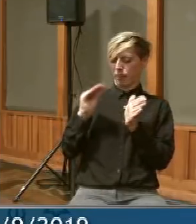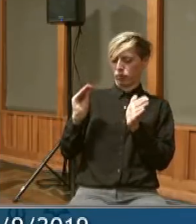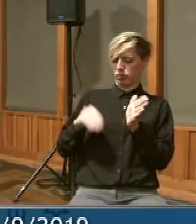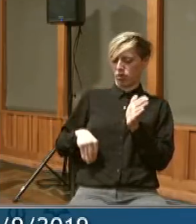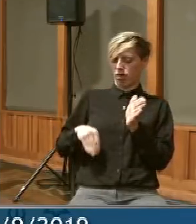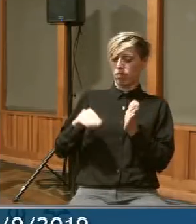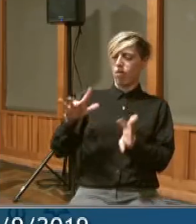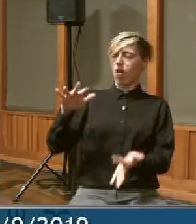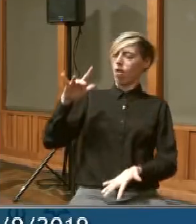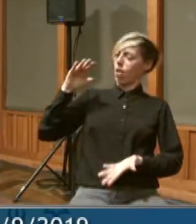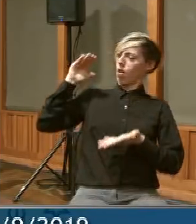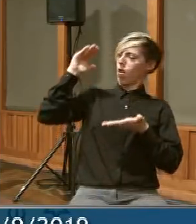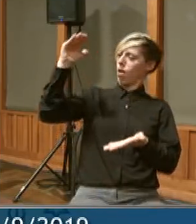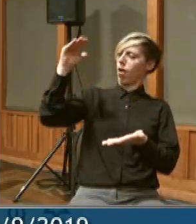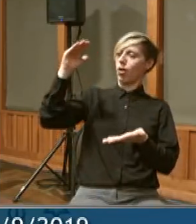PORTLAND, IF THERE WERE ONLY 50 PEOPLE AS RICH AS YOU, MAYOR,